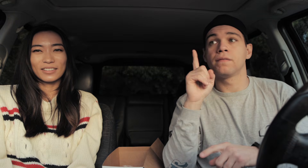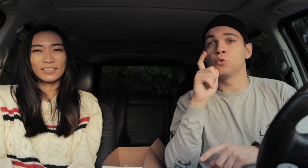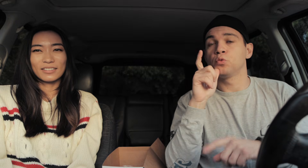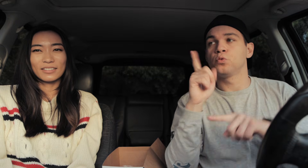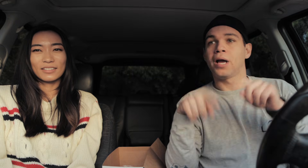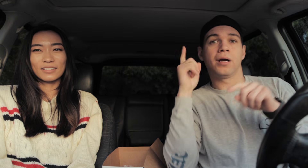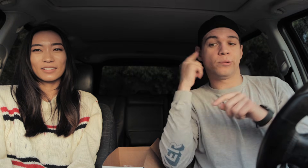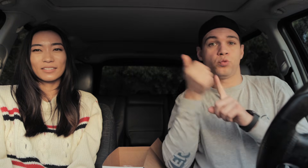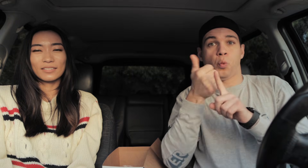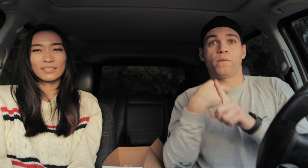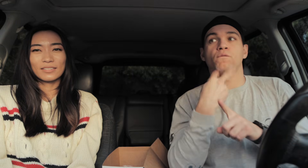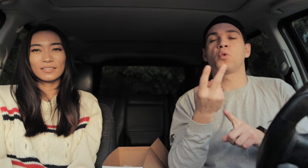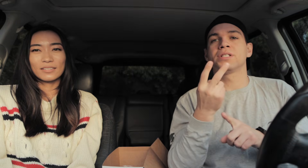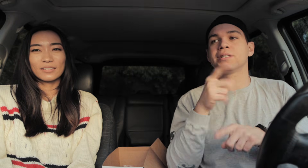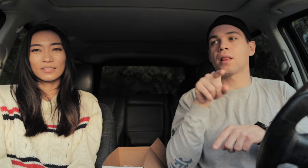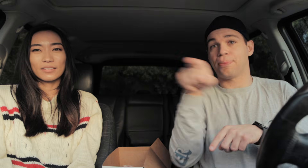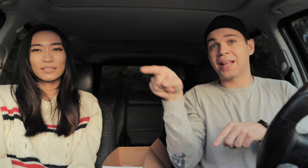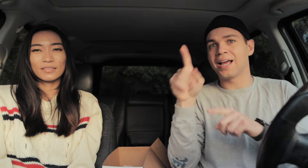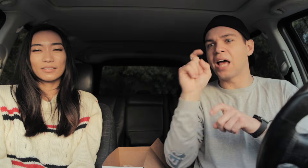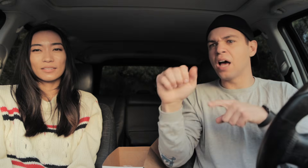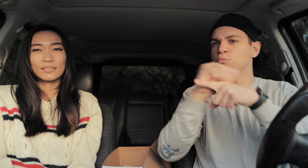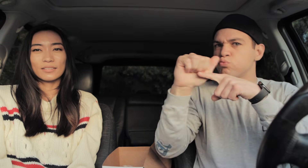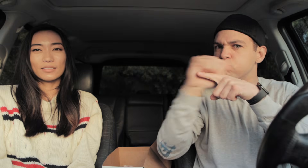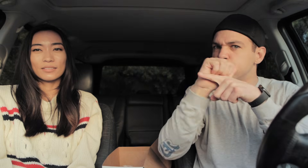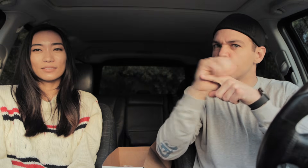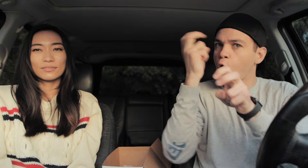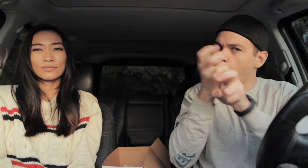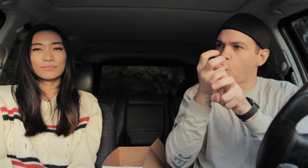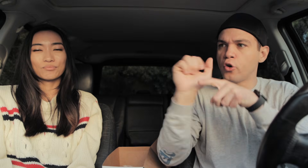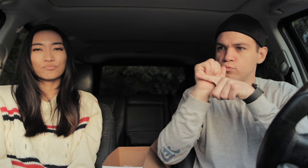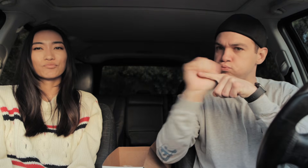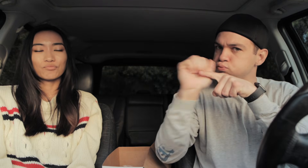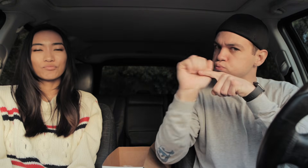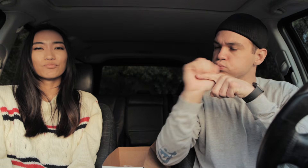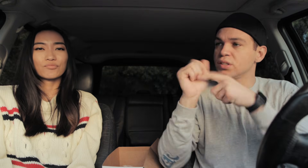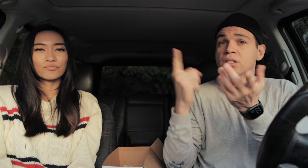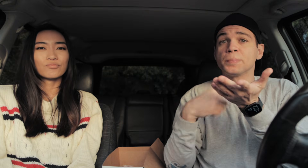Deaf who don't hear their own voice they have to train hard